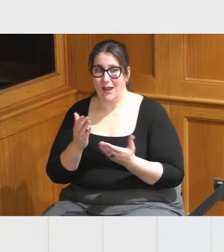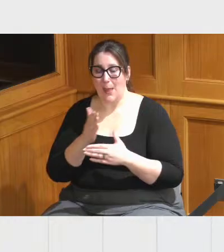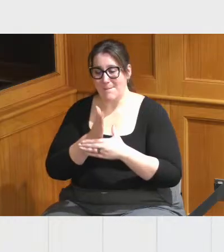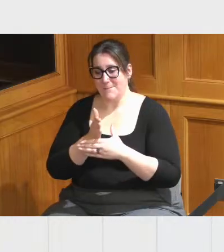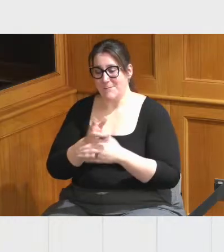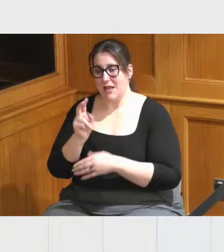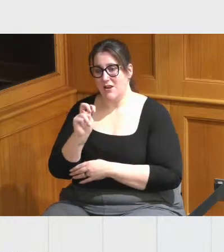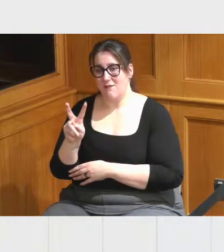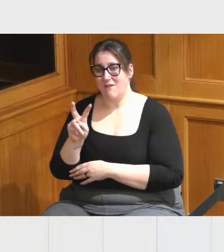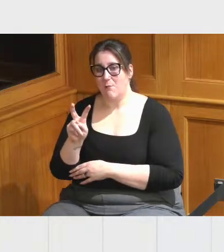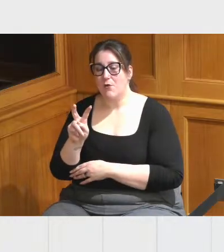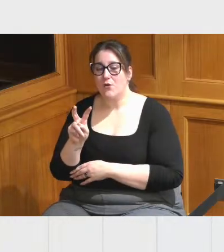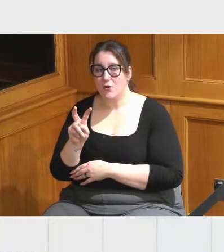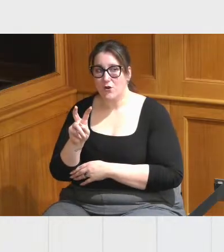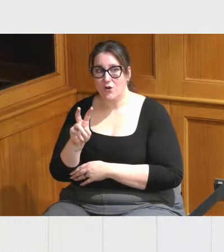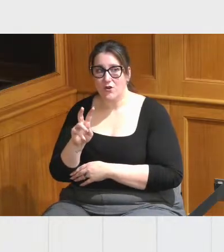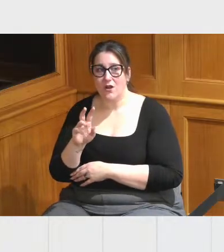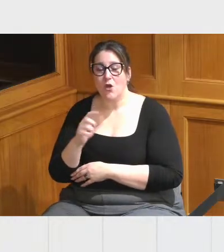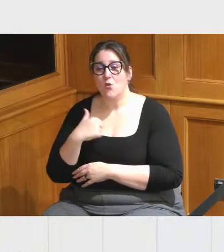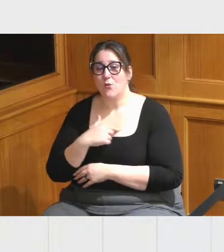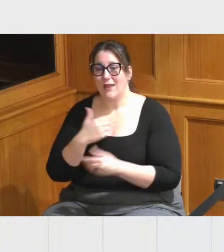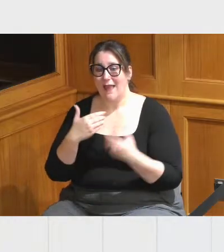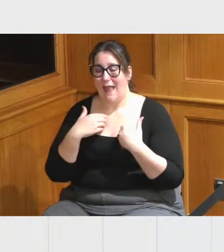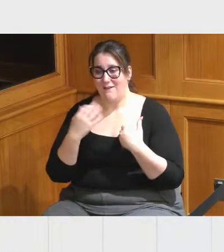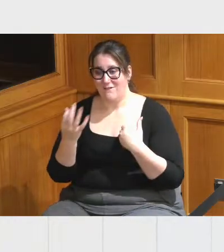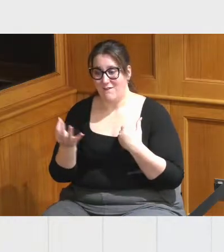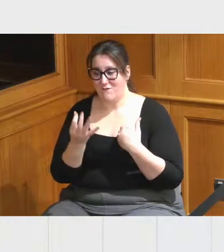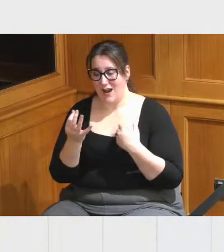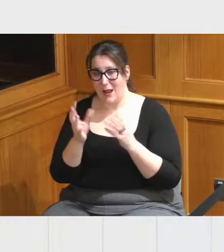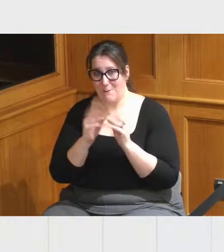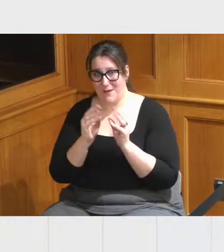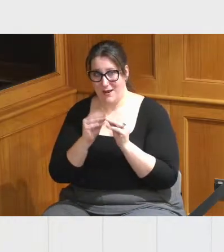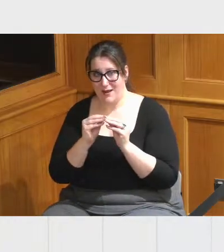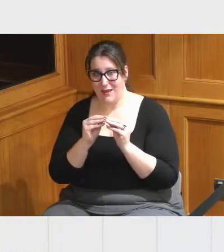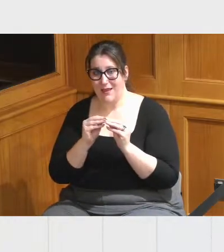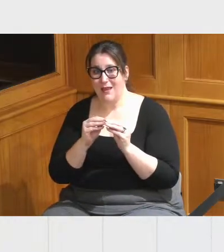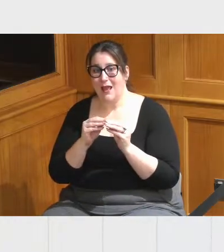be convening the district advisory committee on Friday. we have another workshop scheduled with